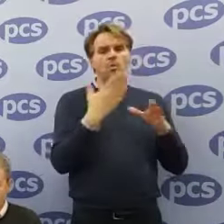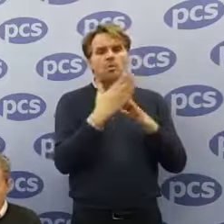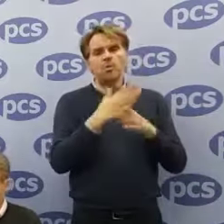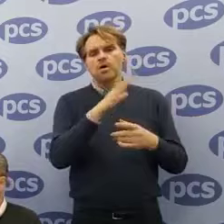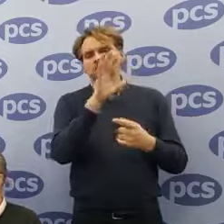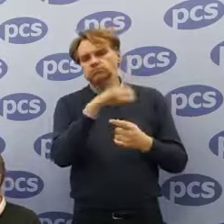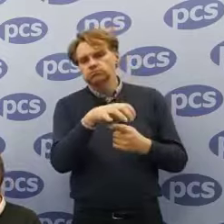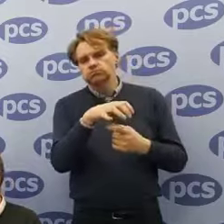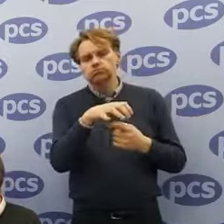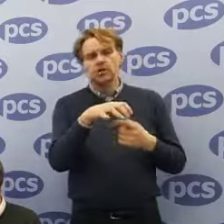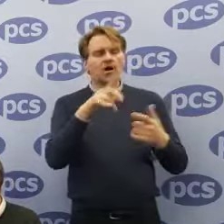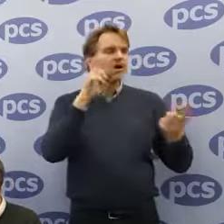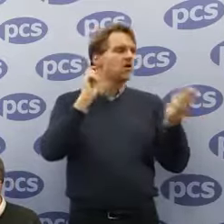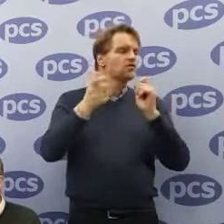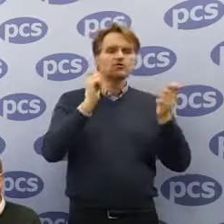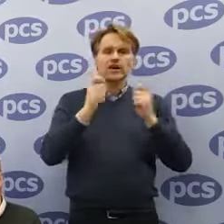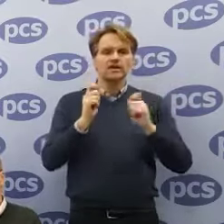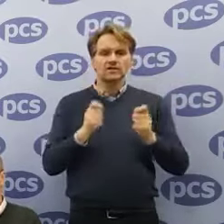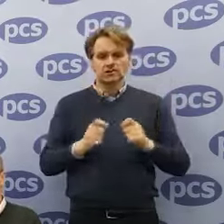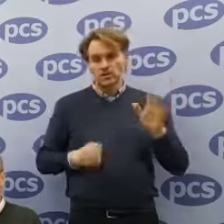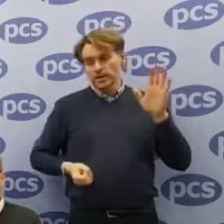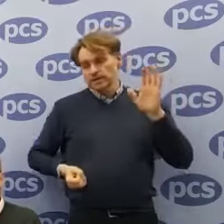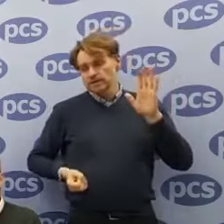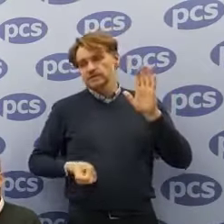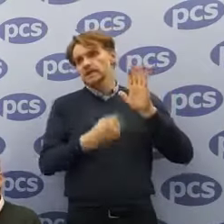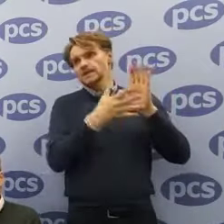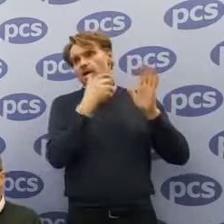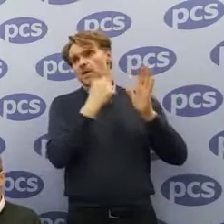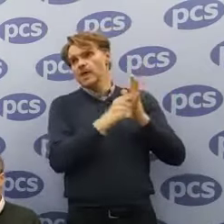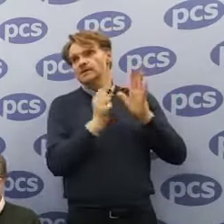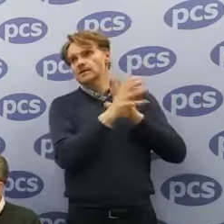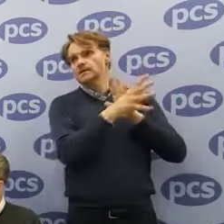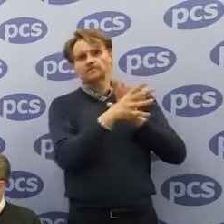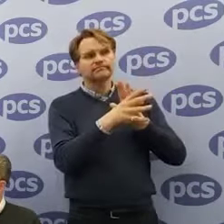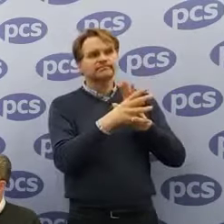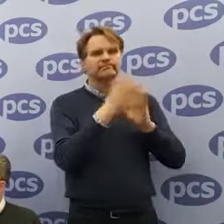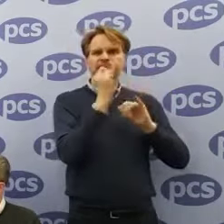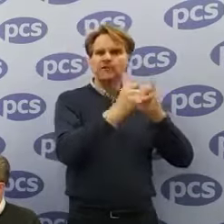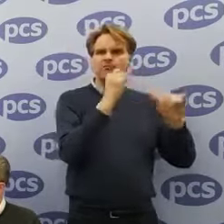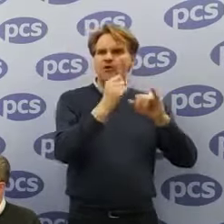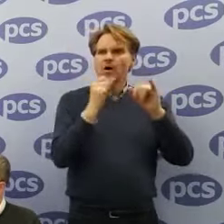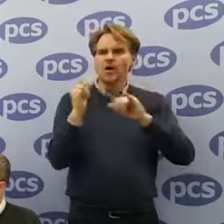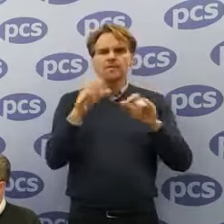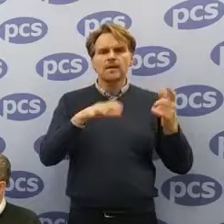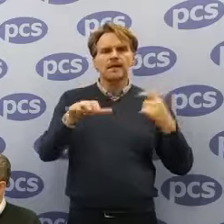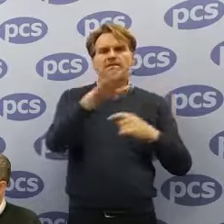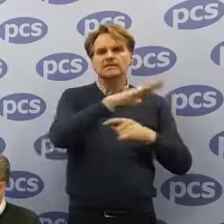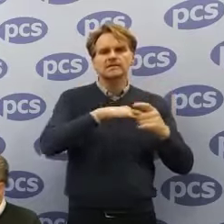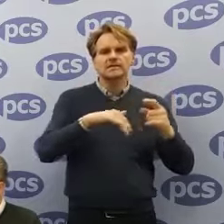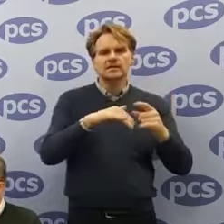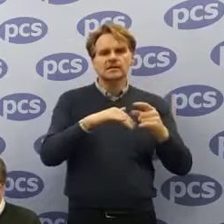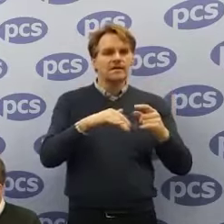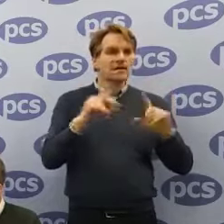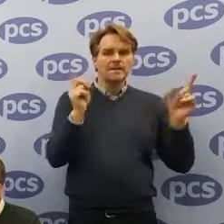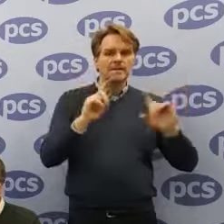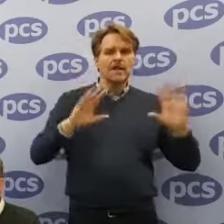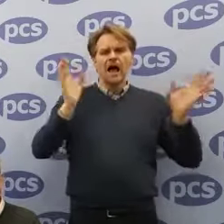changed and they'd never contacted us, and of course what we found is many people were coming to us too late to get replacement ballot